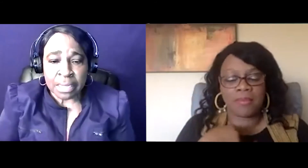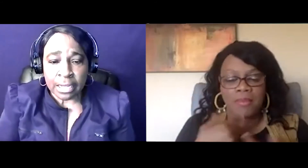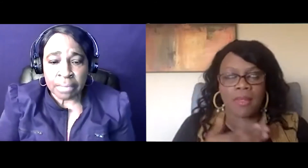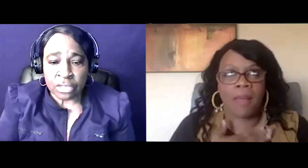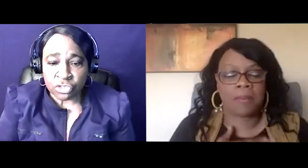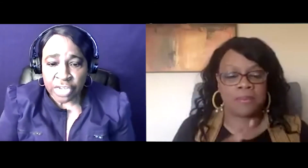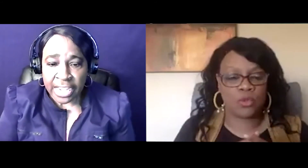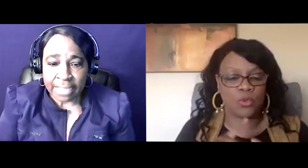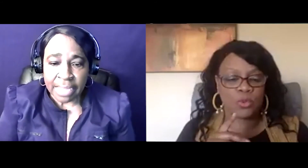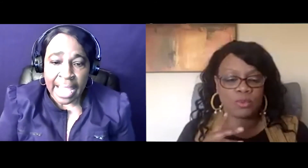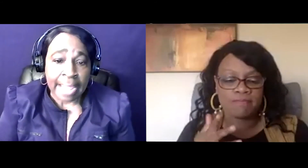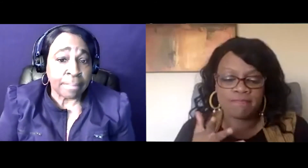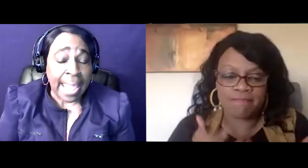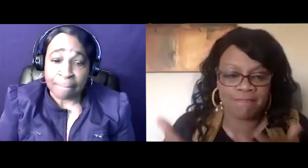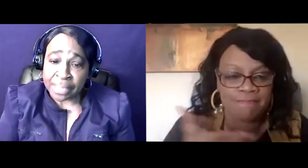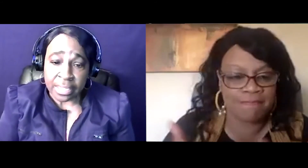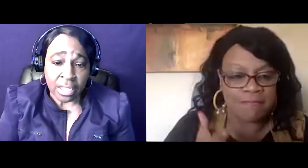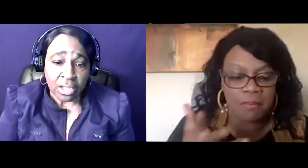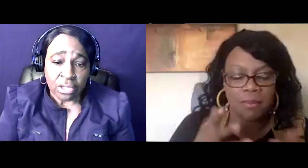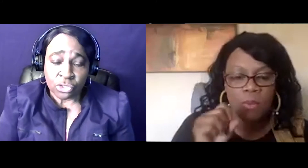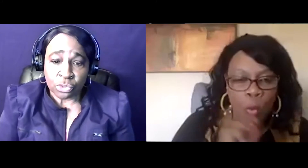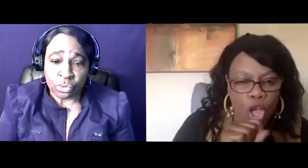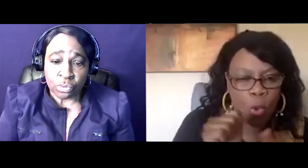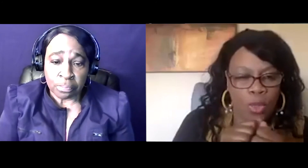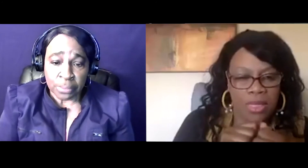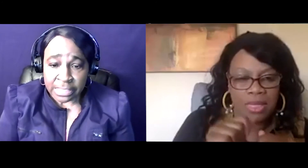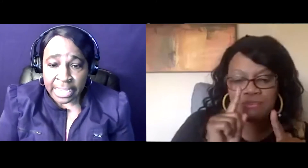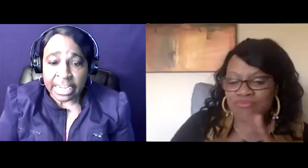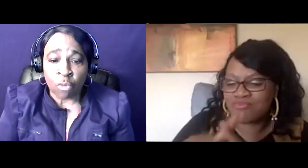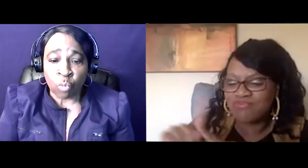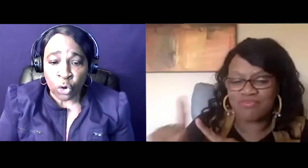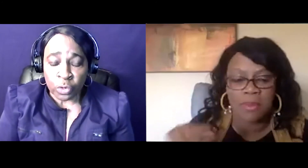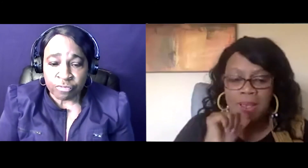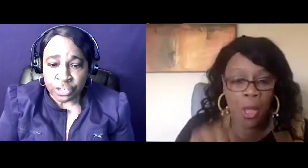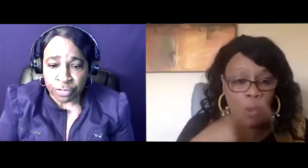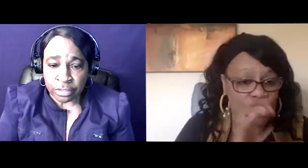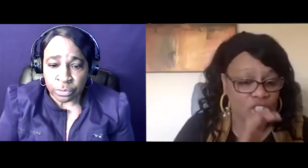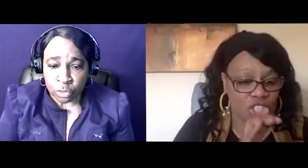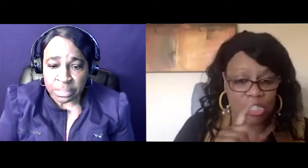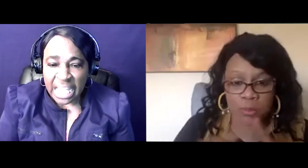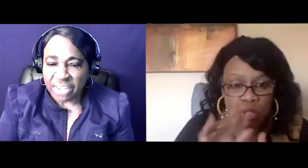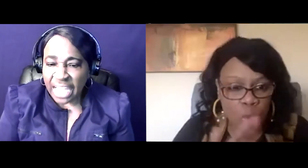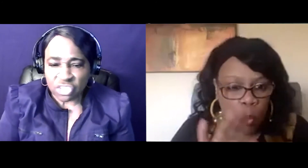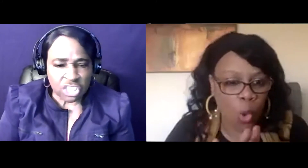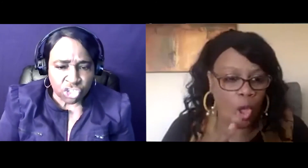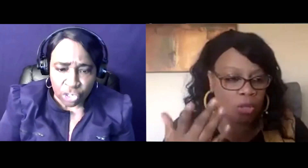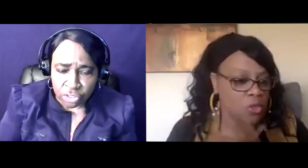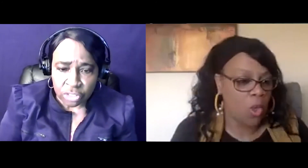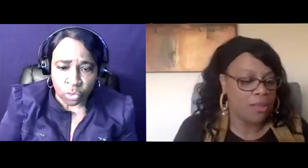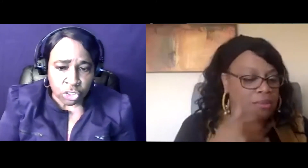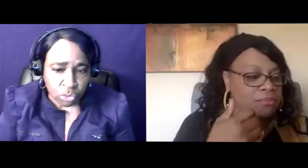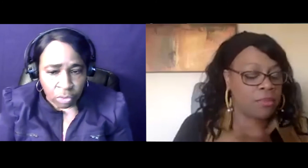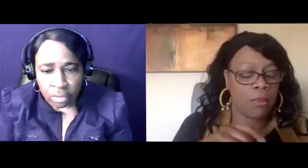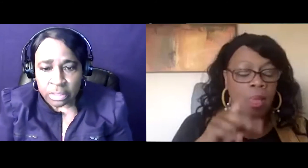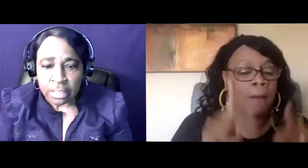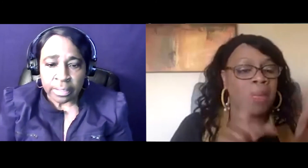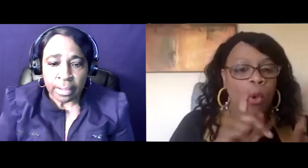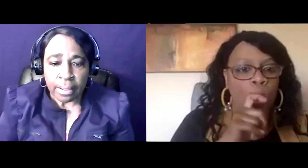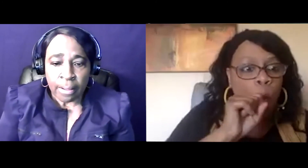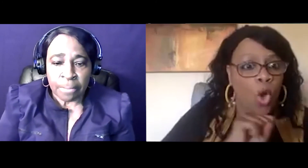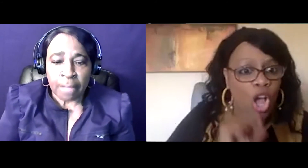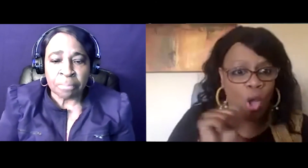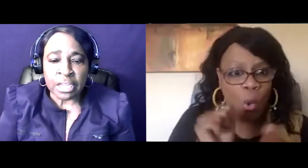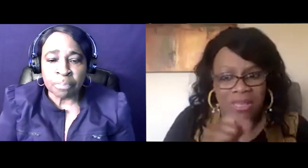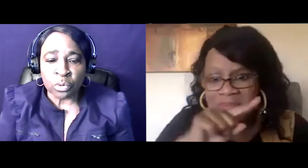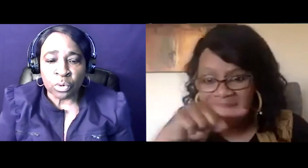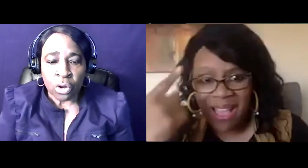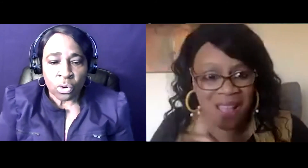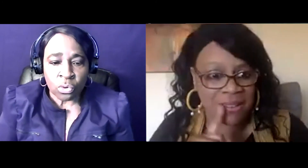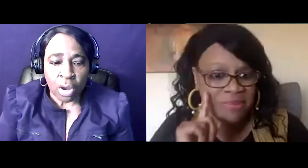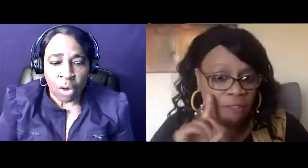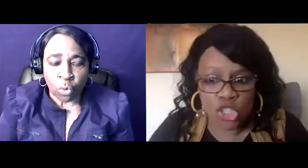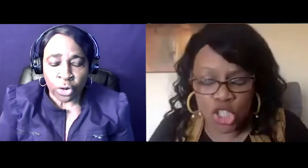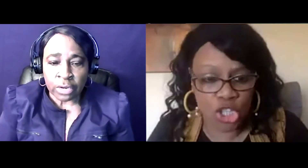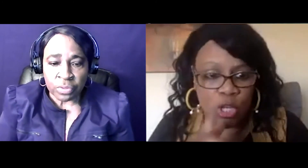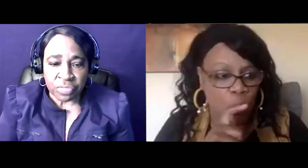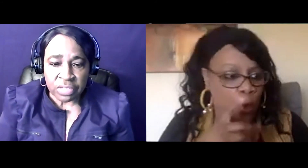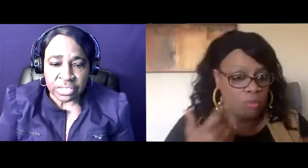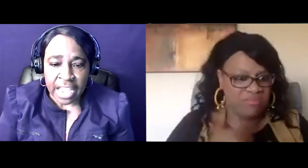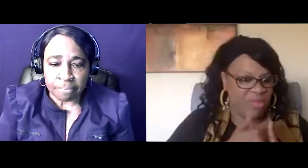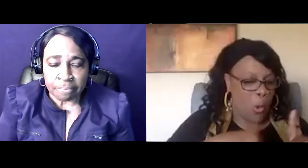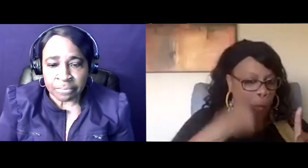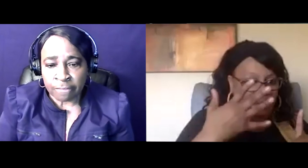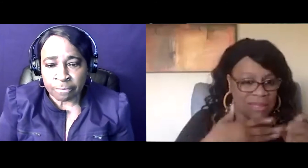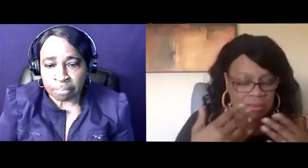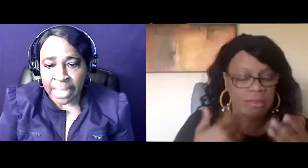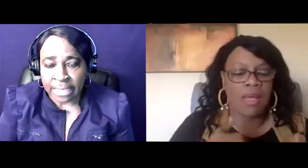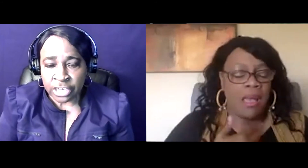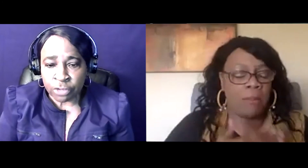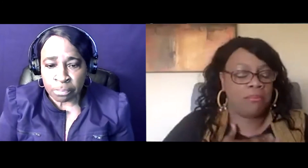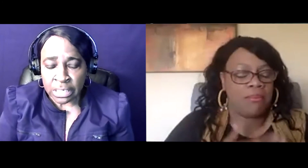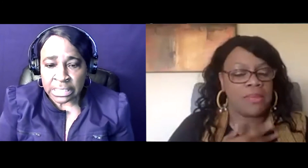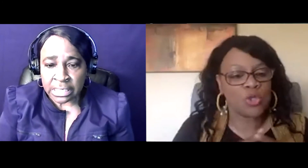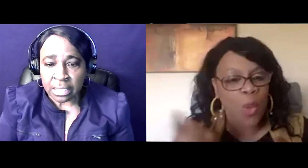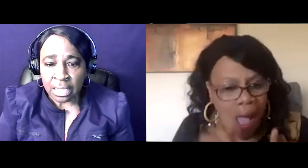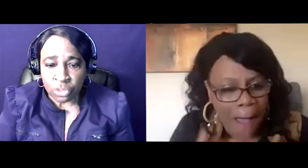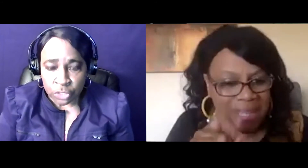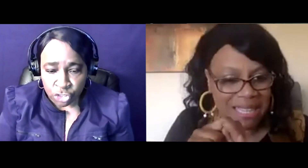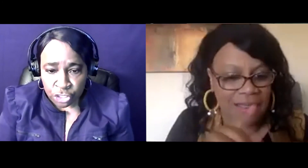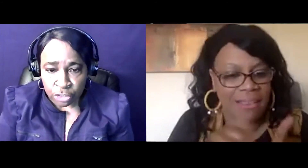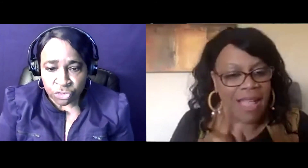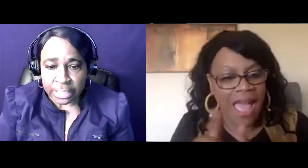Understand I'm happy to present and work with different groups, not just churches or schools, but people who are working within the Deaf black community, with the children.